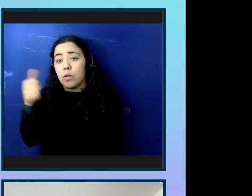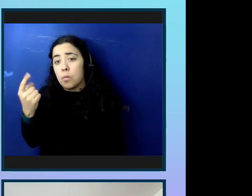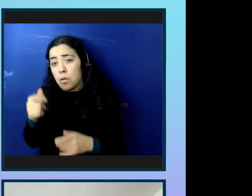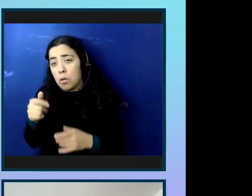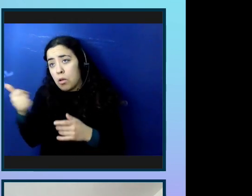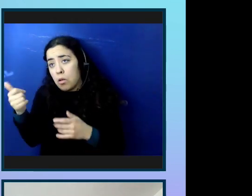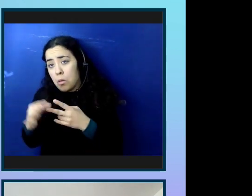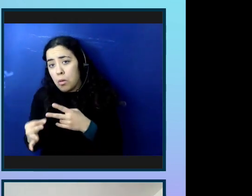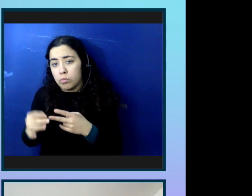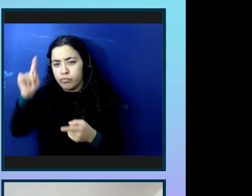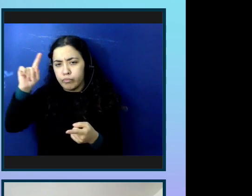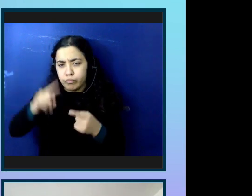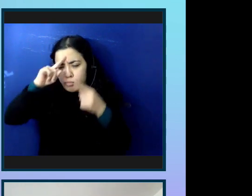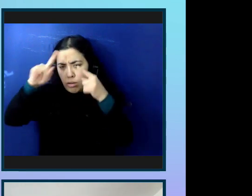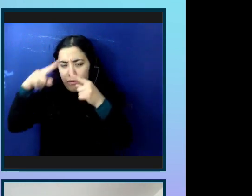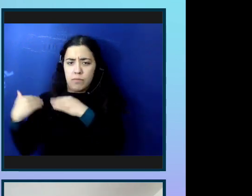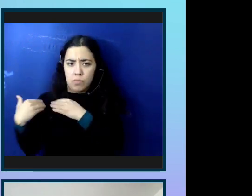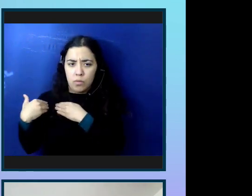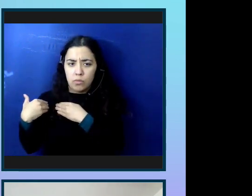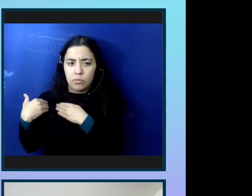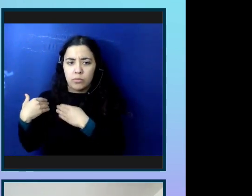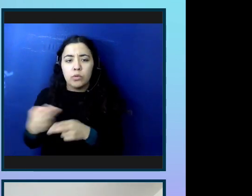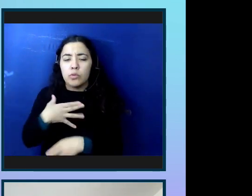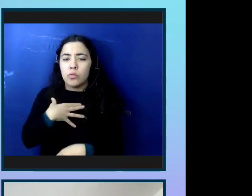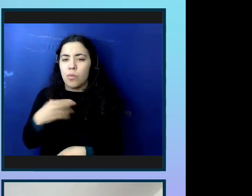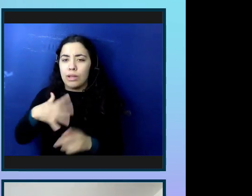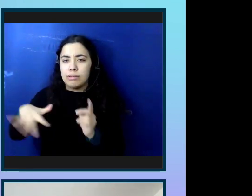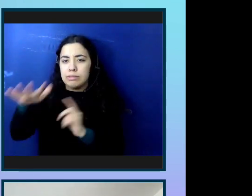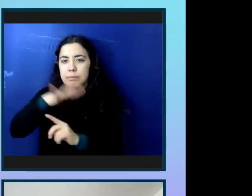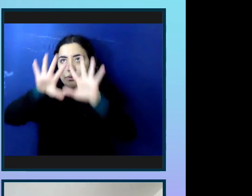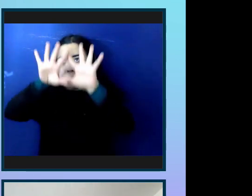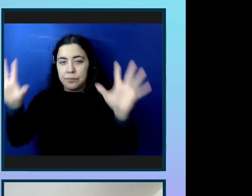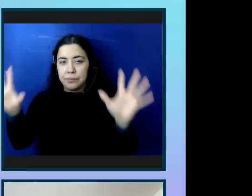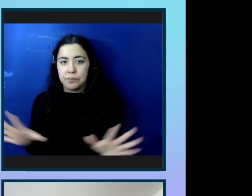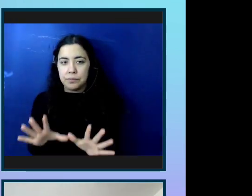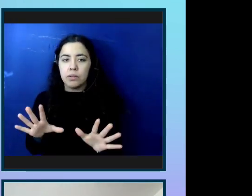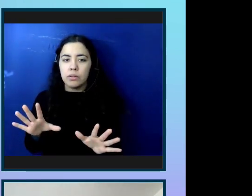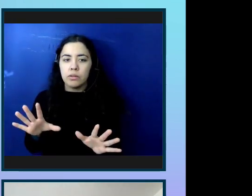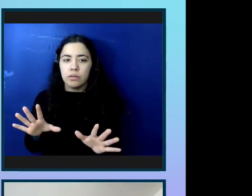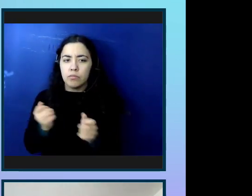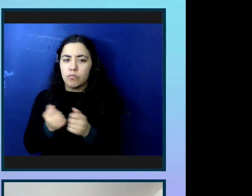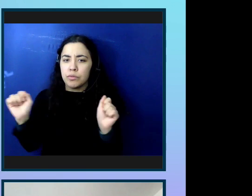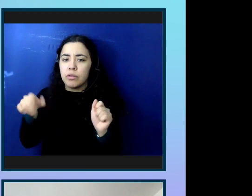using white space liberally is a very excellent way of reducing cognitive load when we're using it to like separate out content,